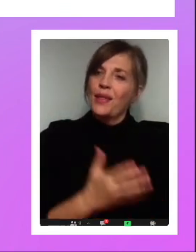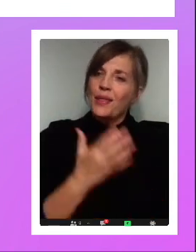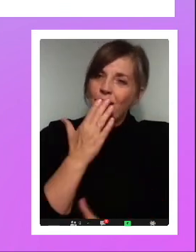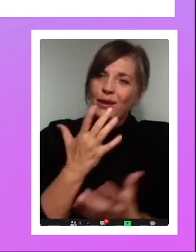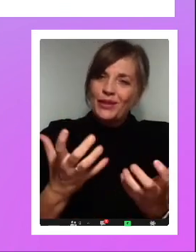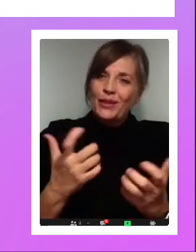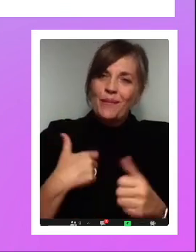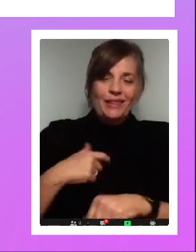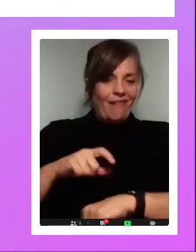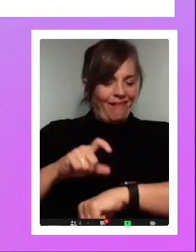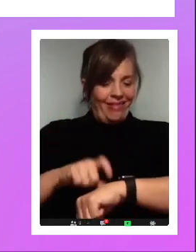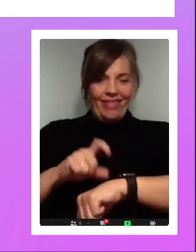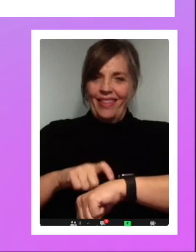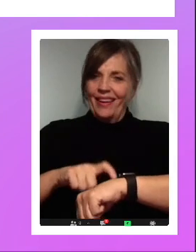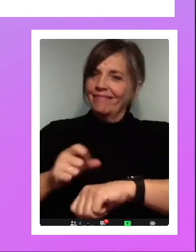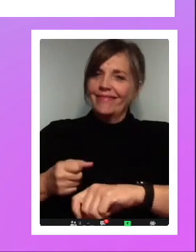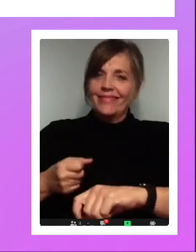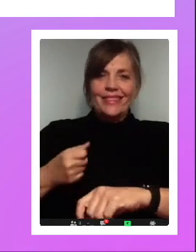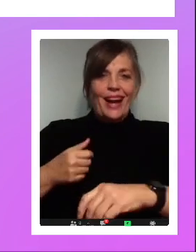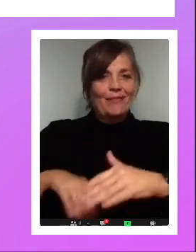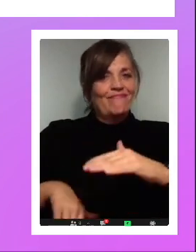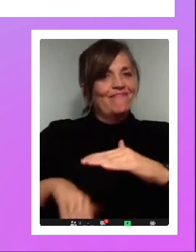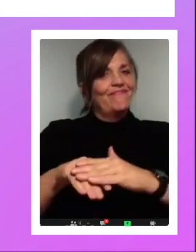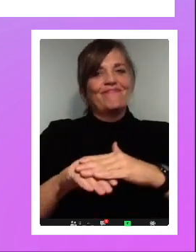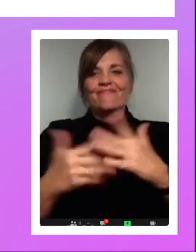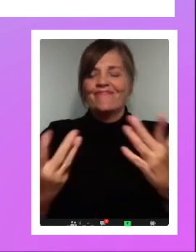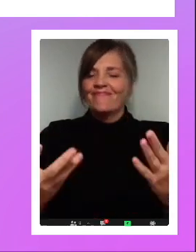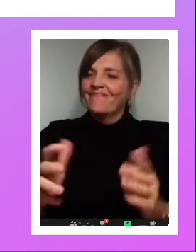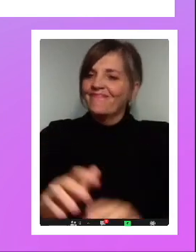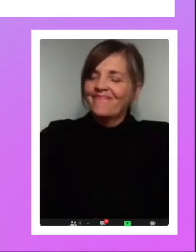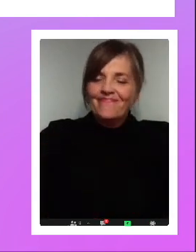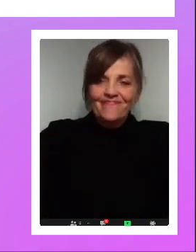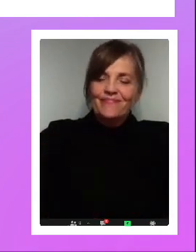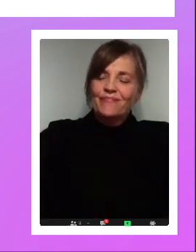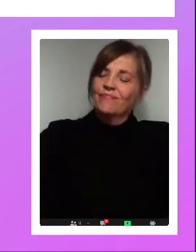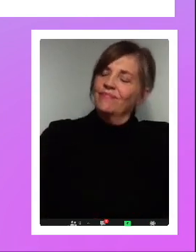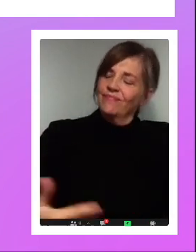I really, really appreciate the time you've taken